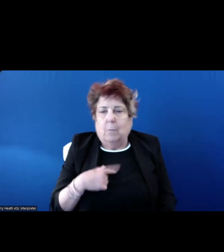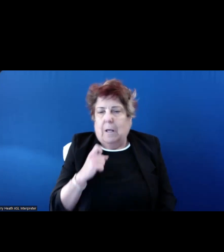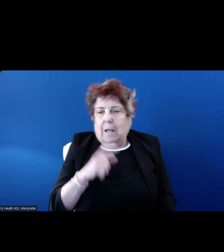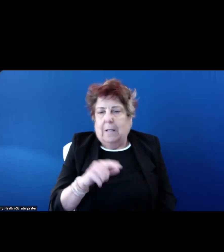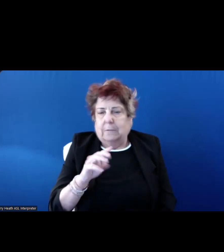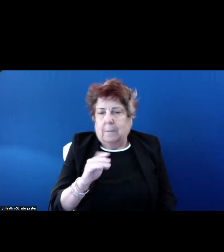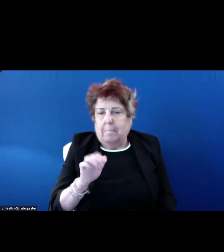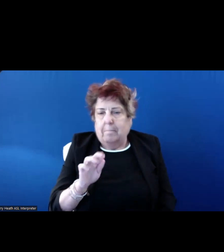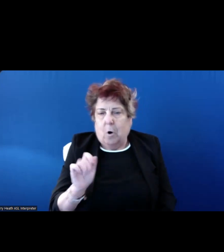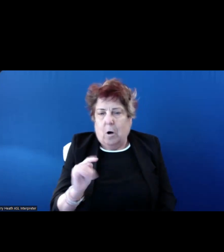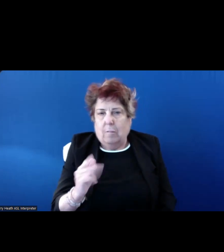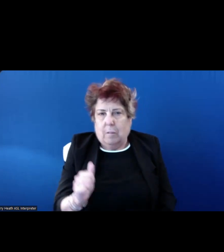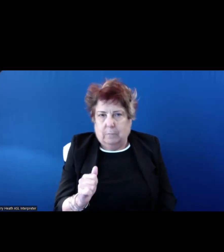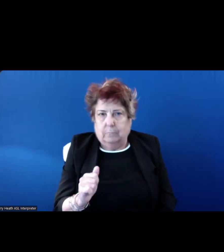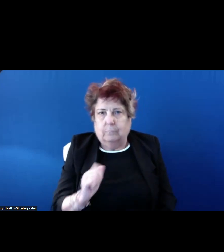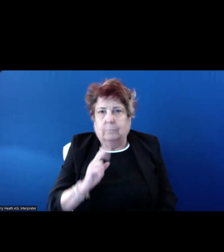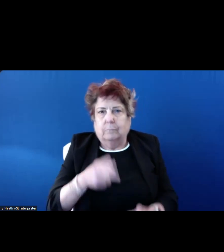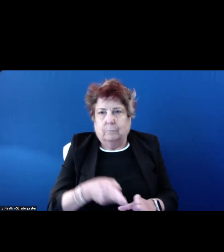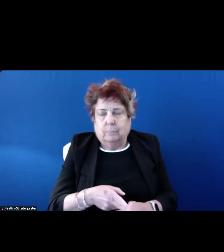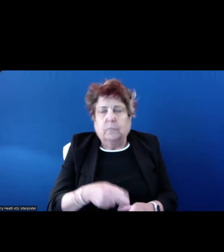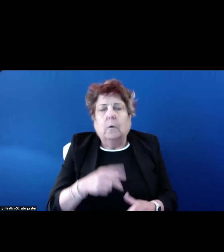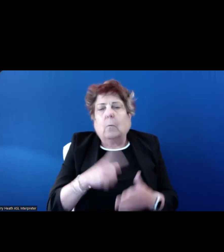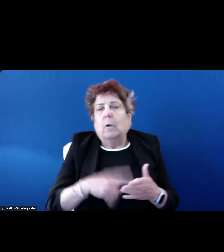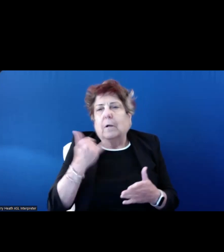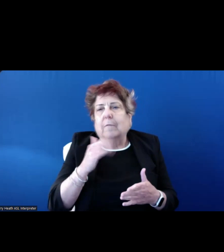So, what if your state has an 1115 demo